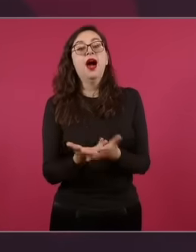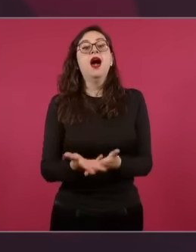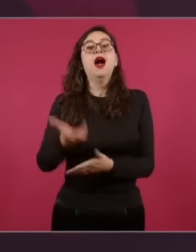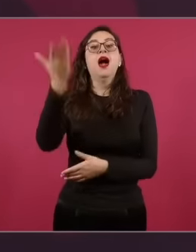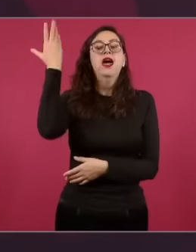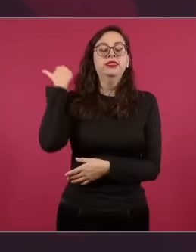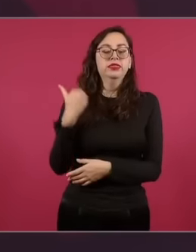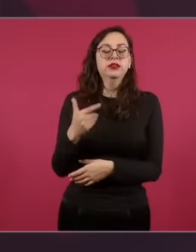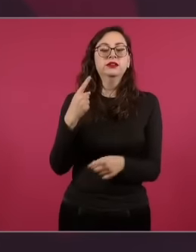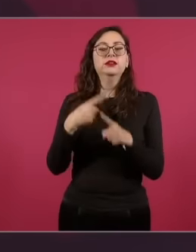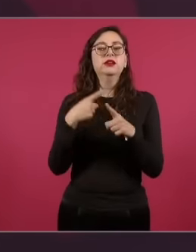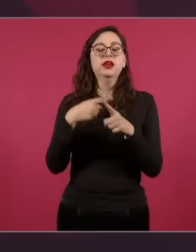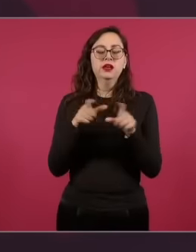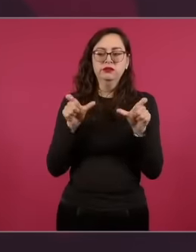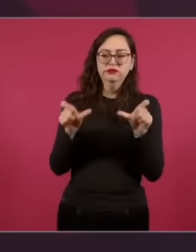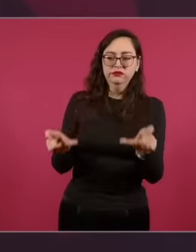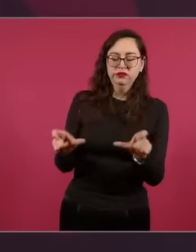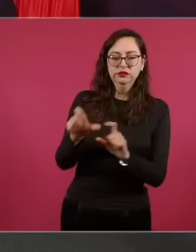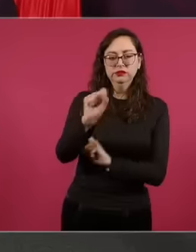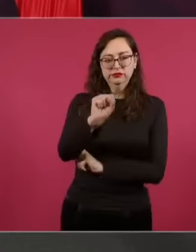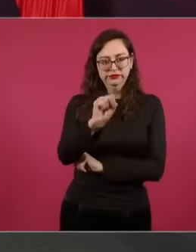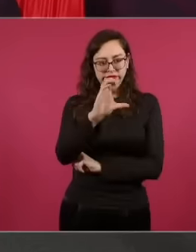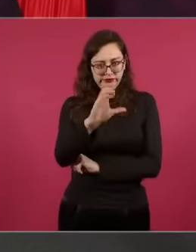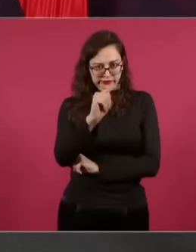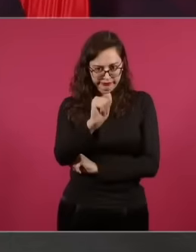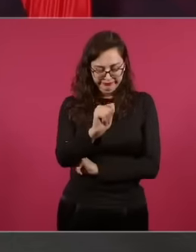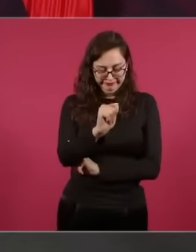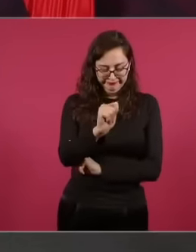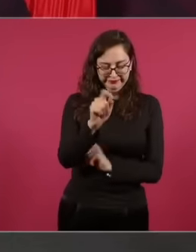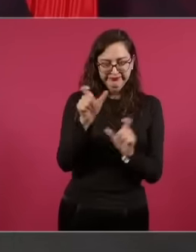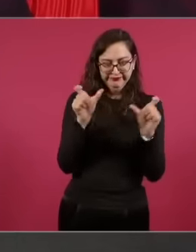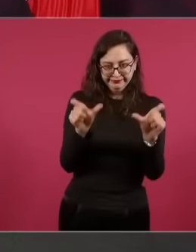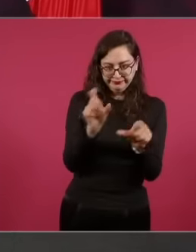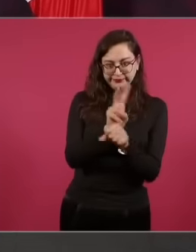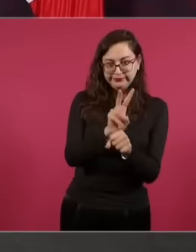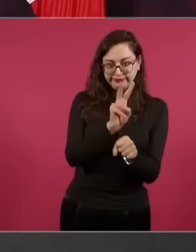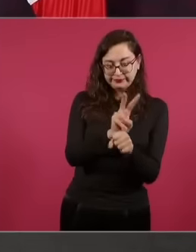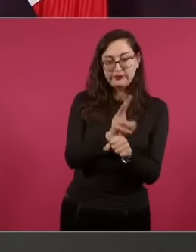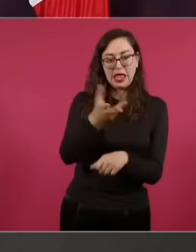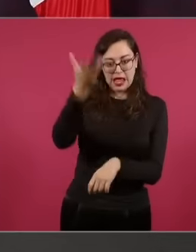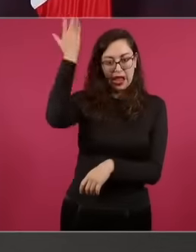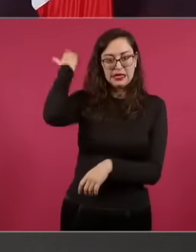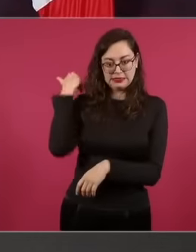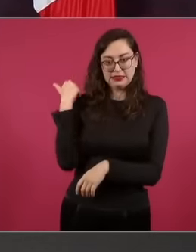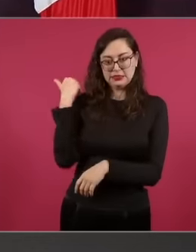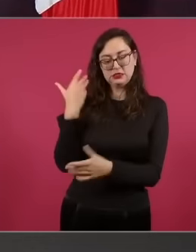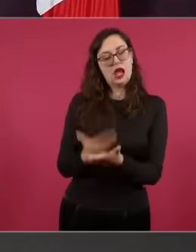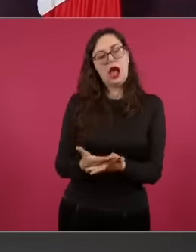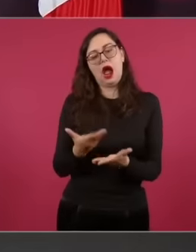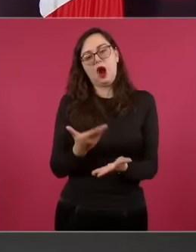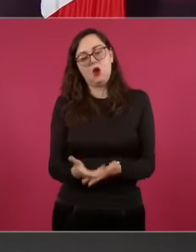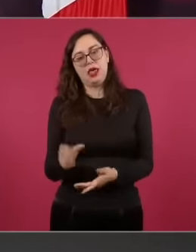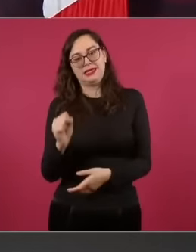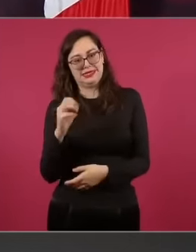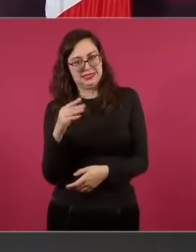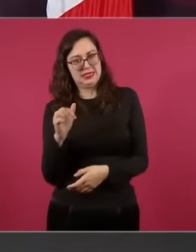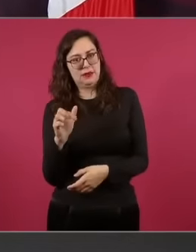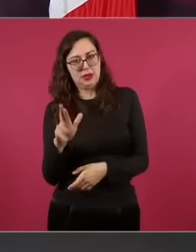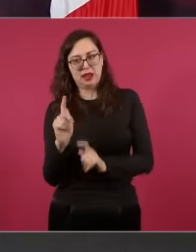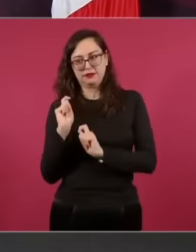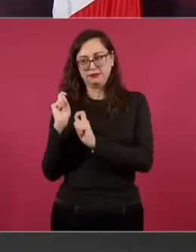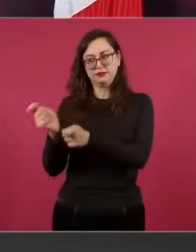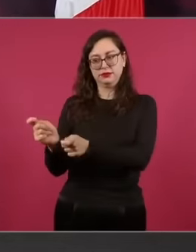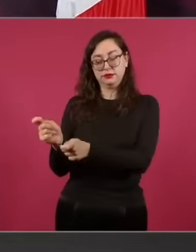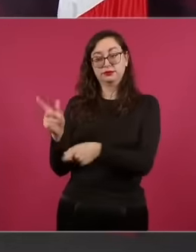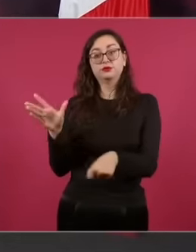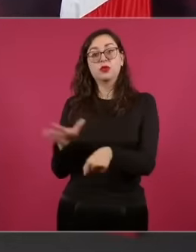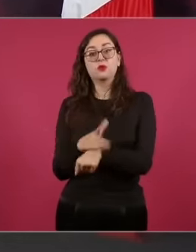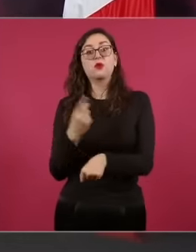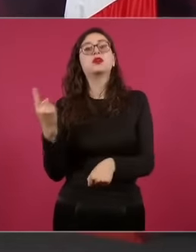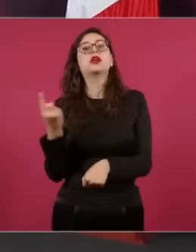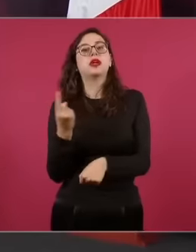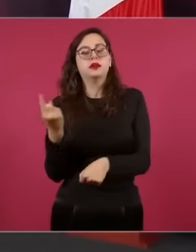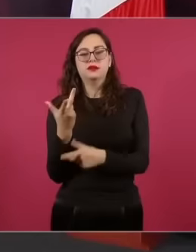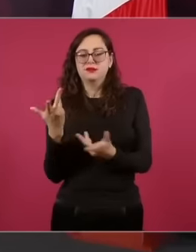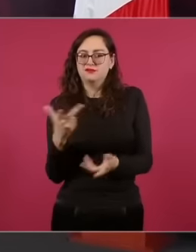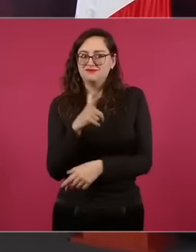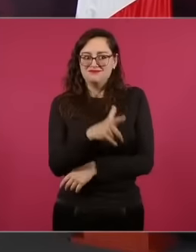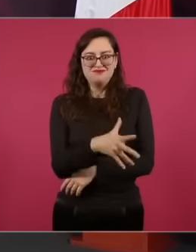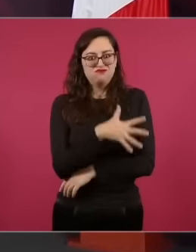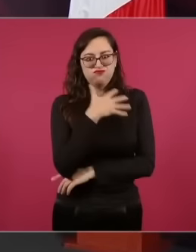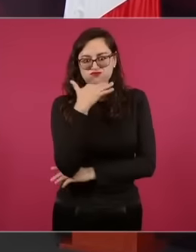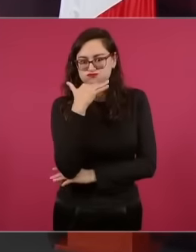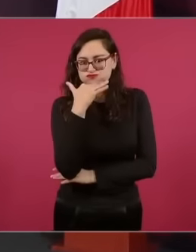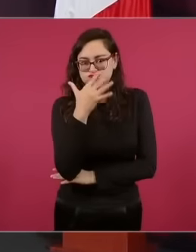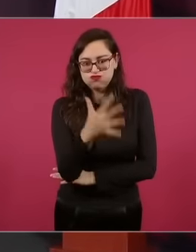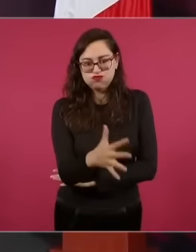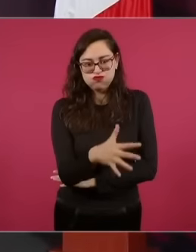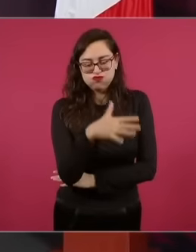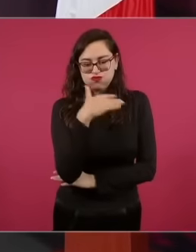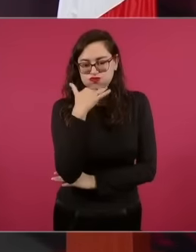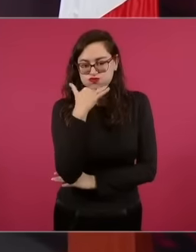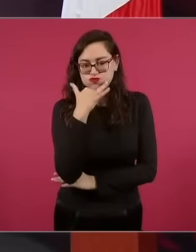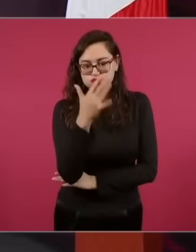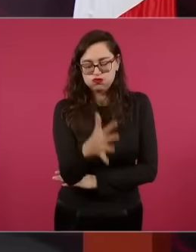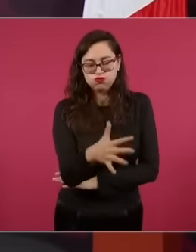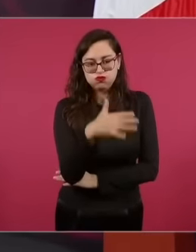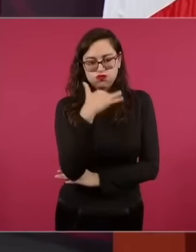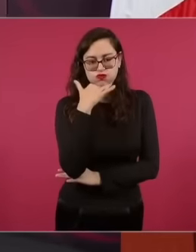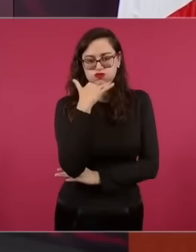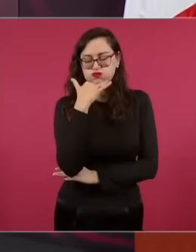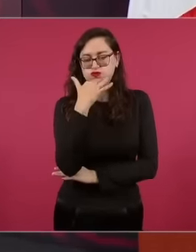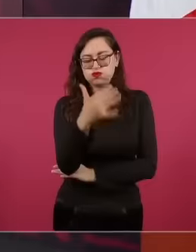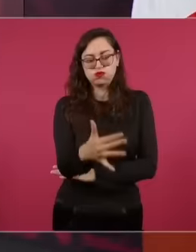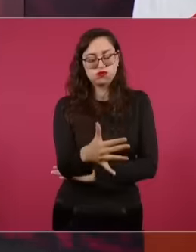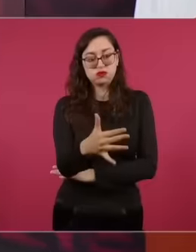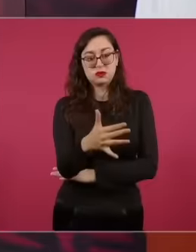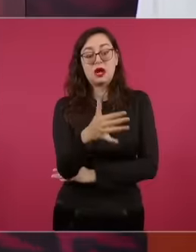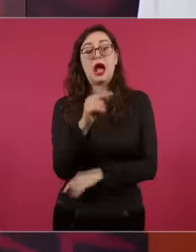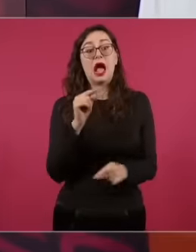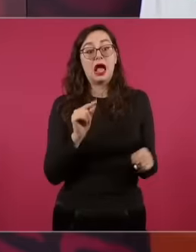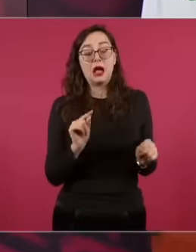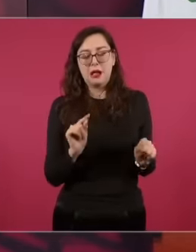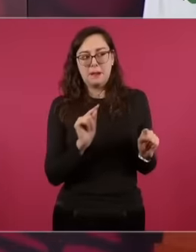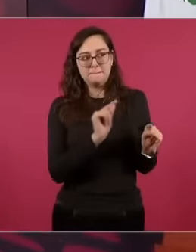Transportation. There was a lot of corruption and some customs offices were taken over by crime